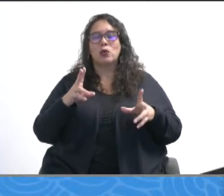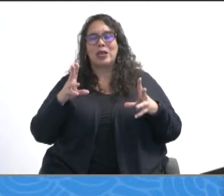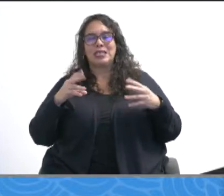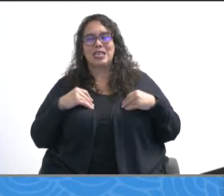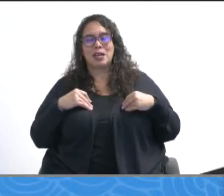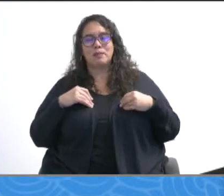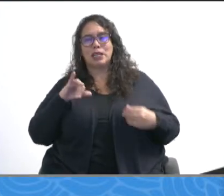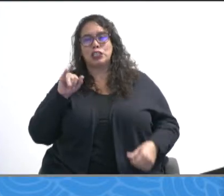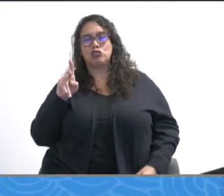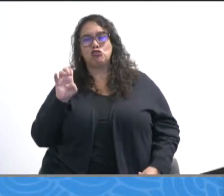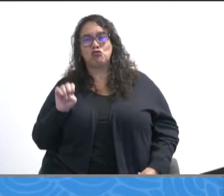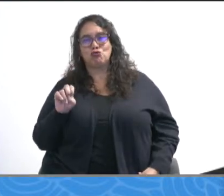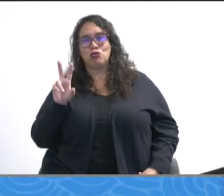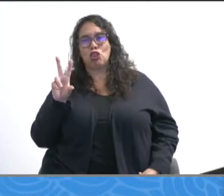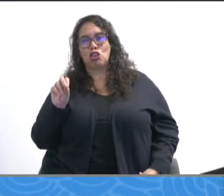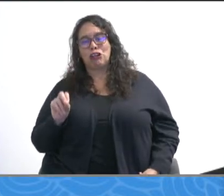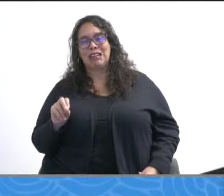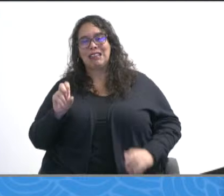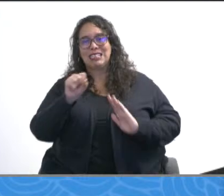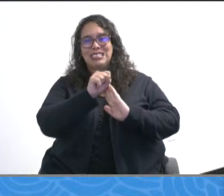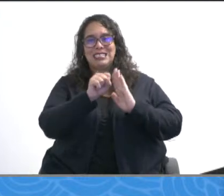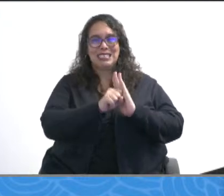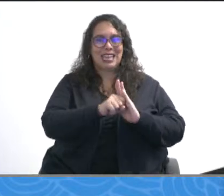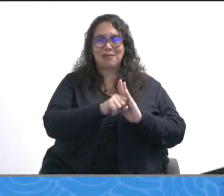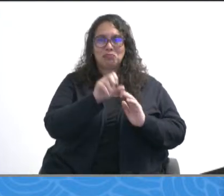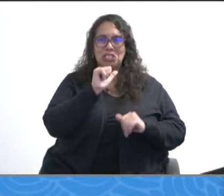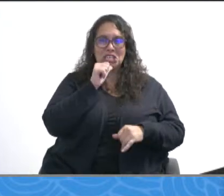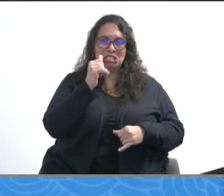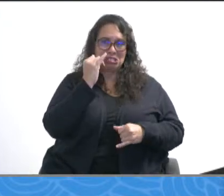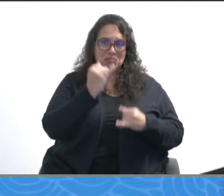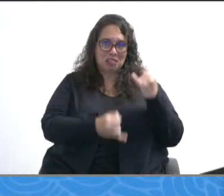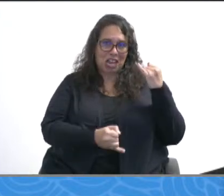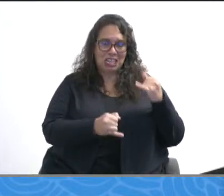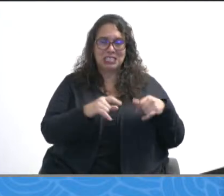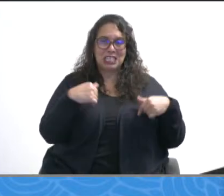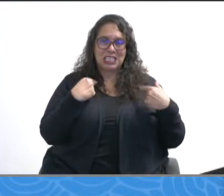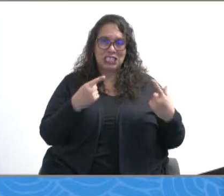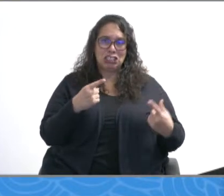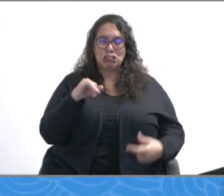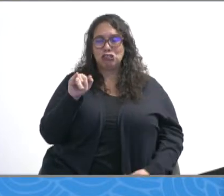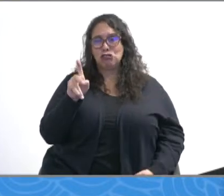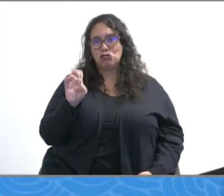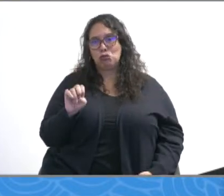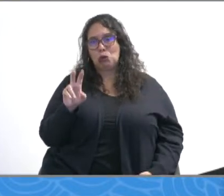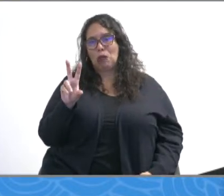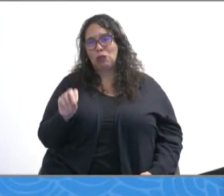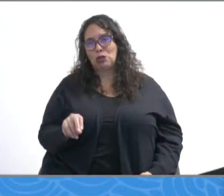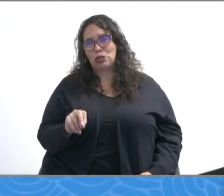and the state is not required to finalize until June 30th. So there's always a small difference